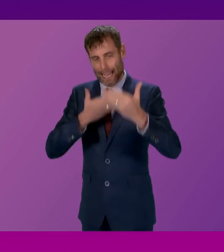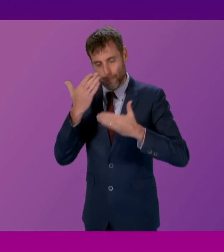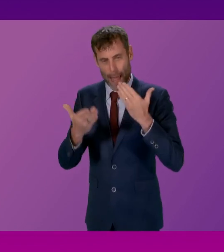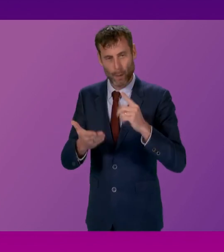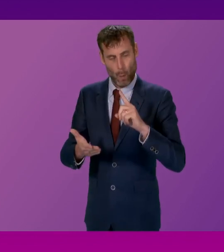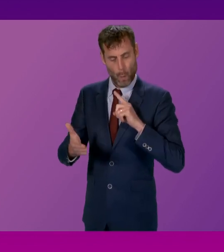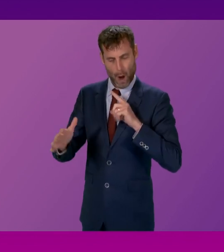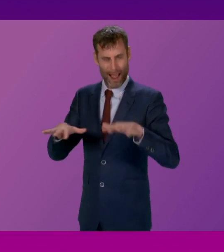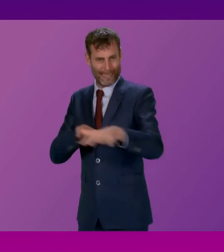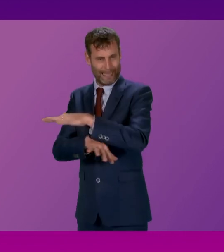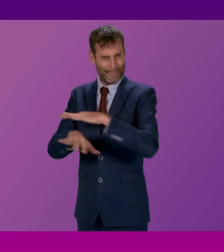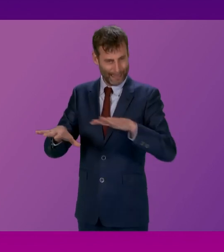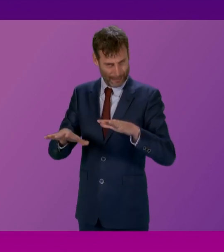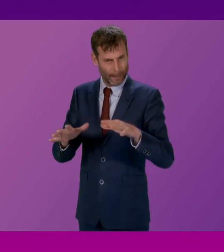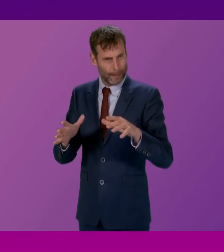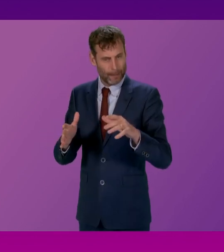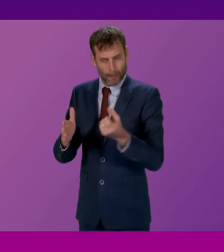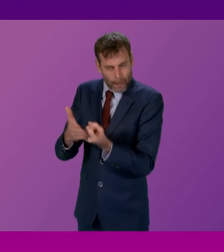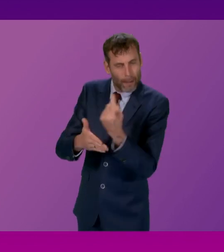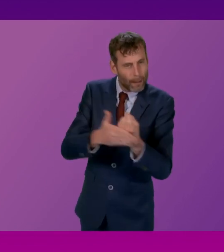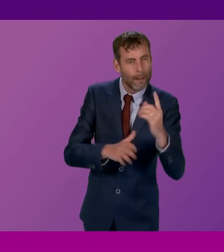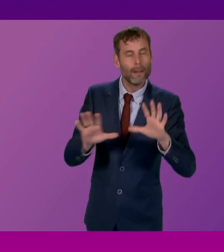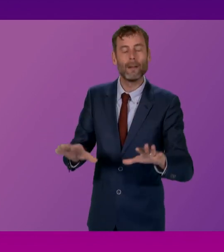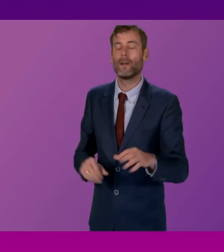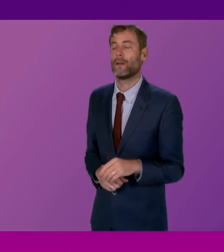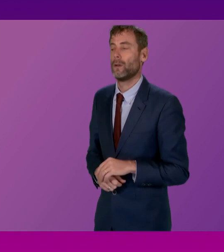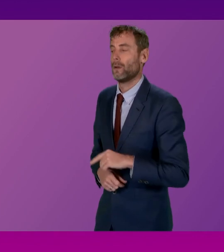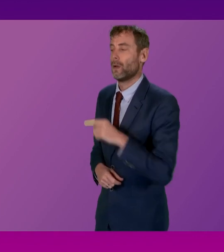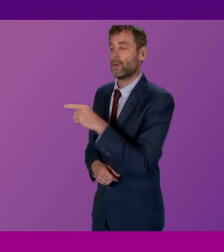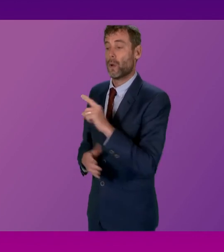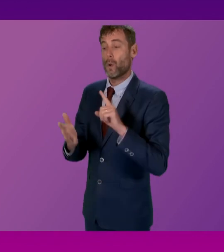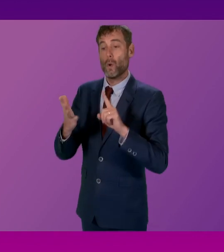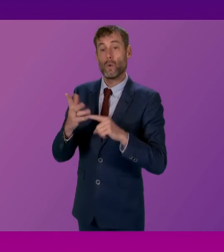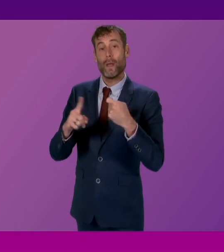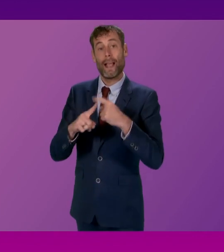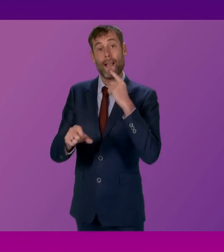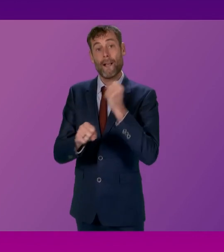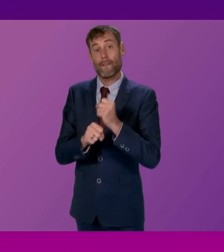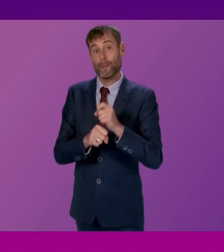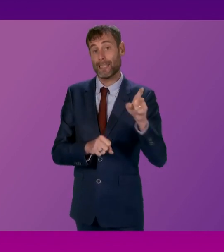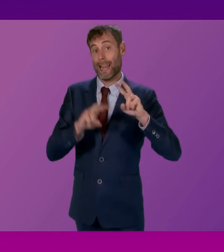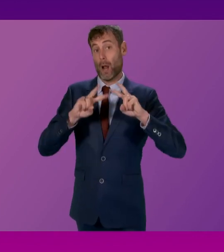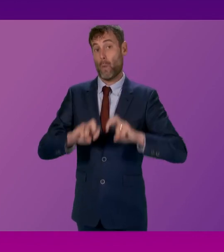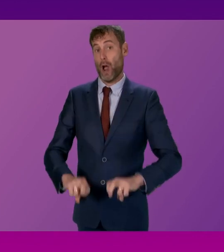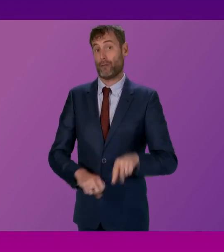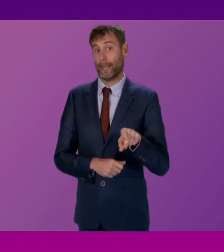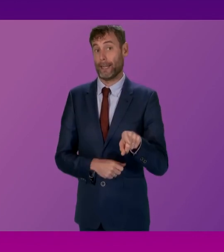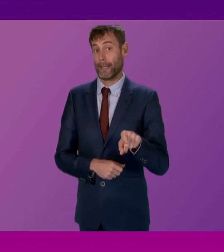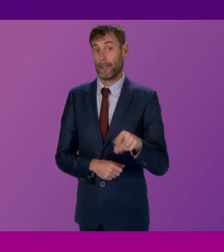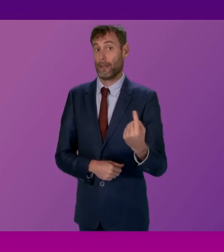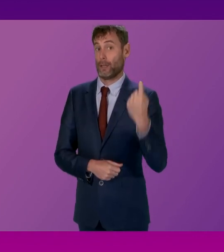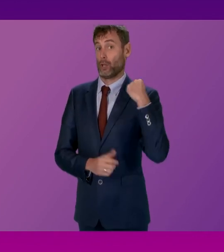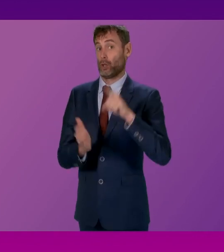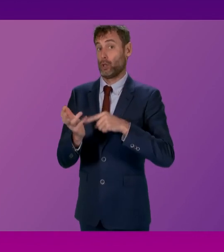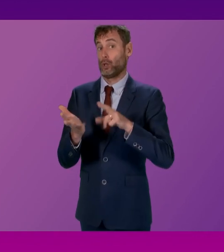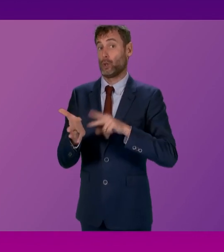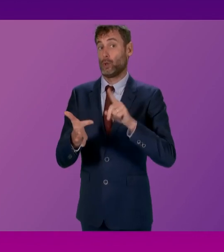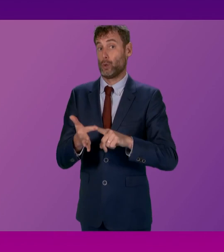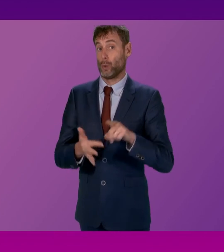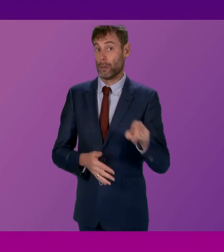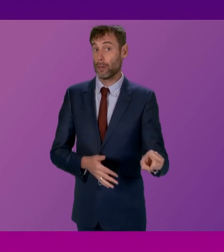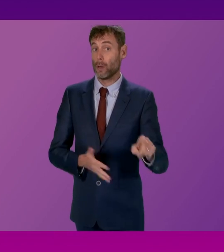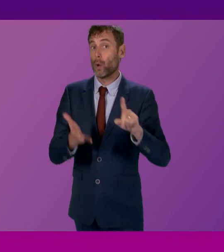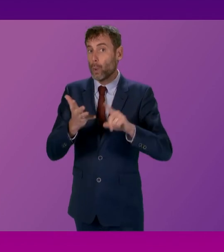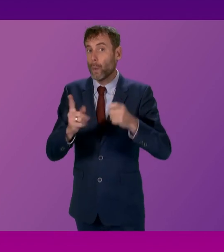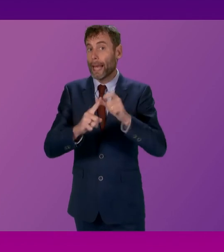It is crucial to say that, when the UK Government inquiry asked us in June for details of the